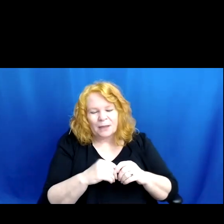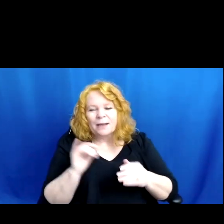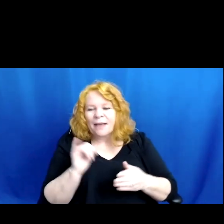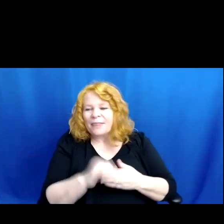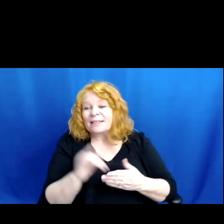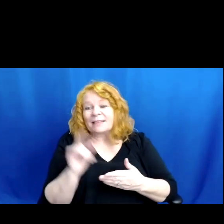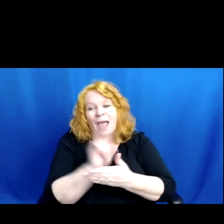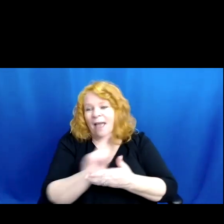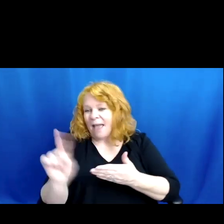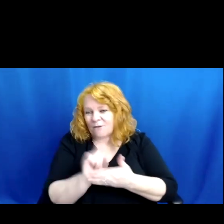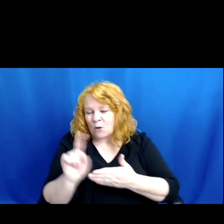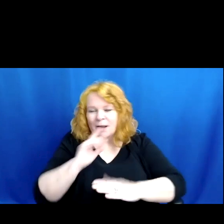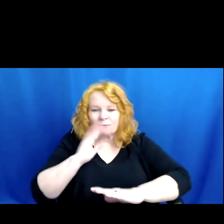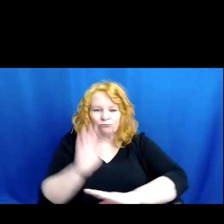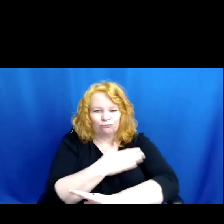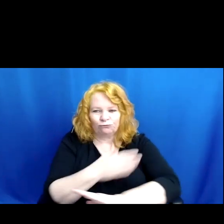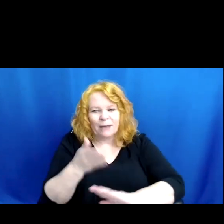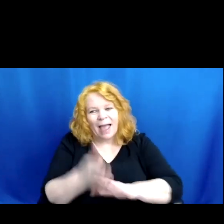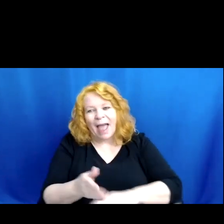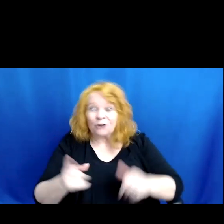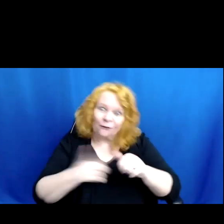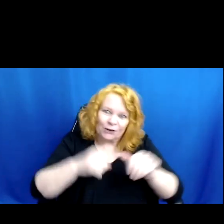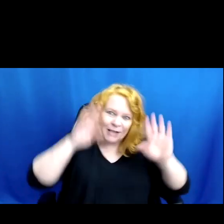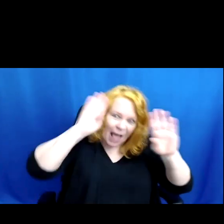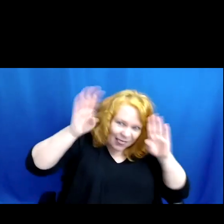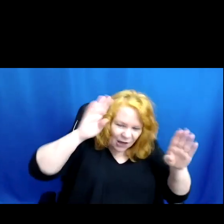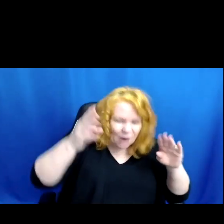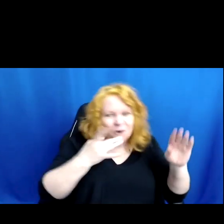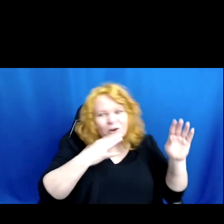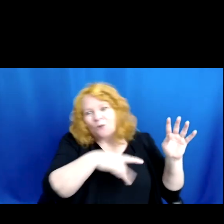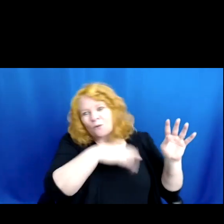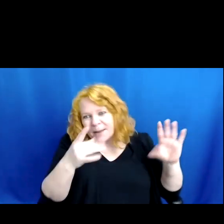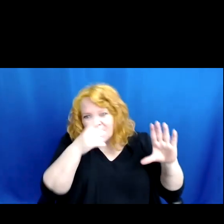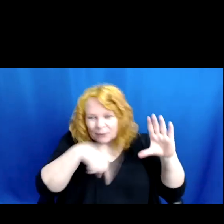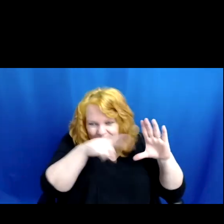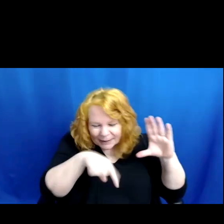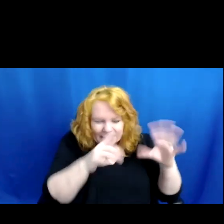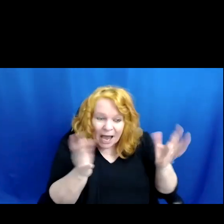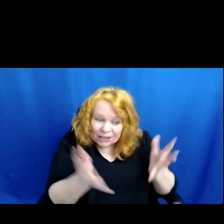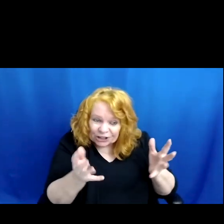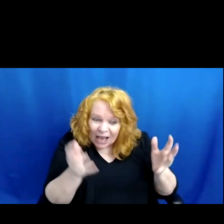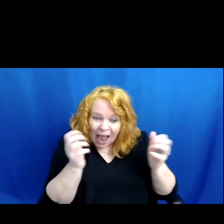After I have done the hello, rainbow spinning, had the chat with Marvin and said hello to